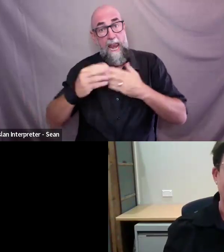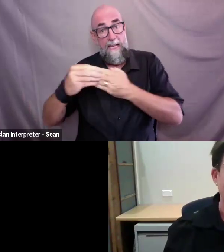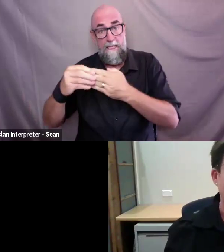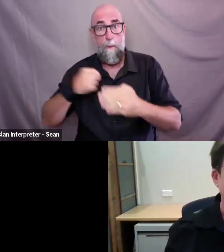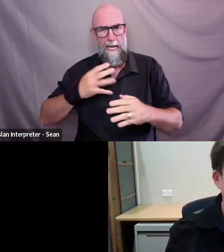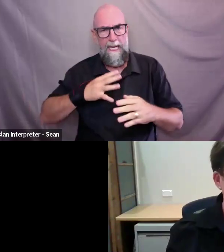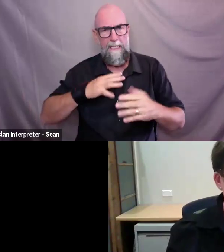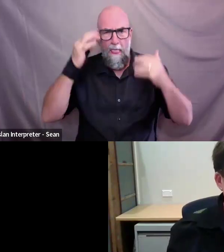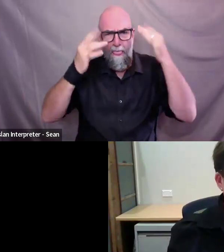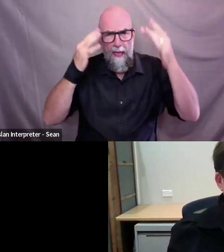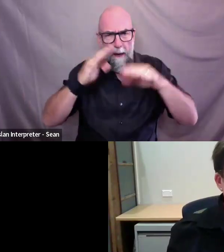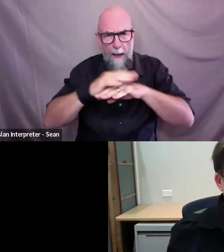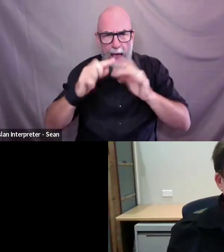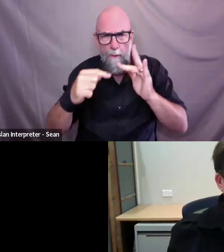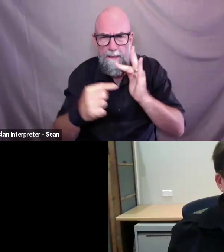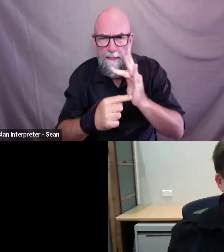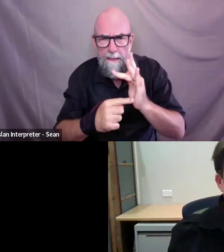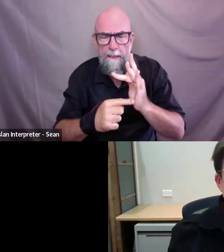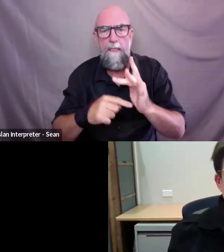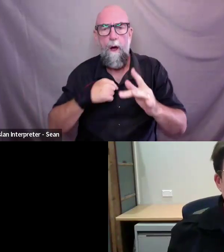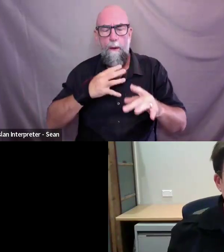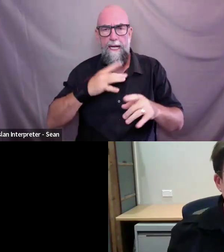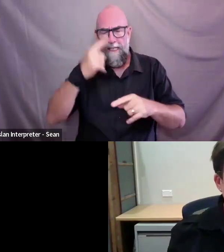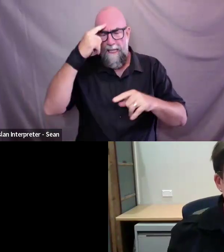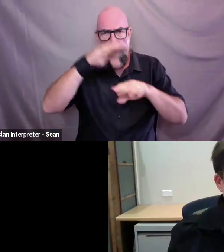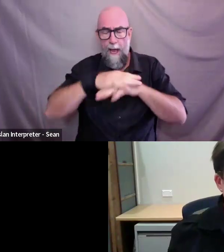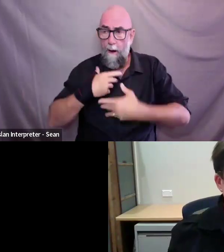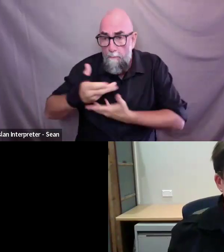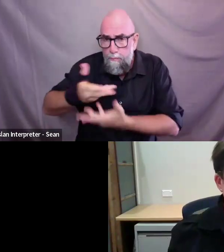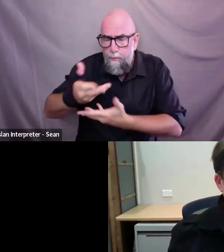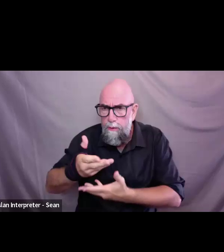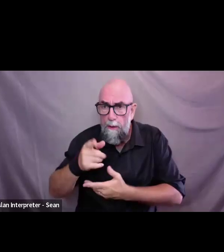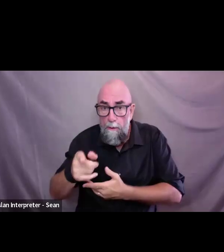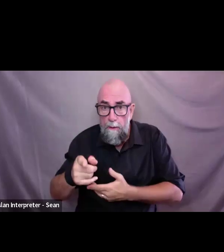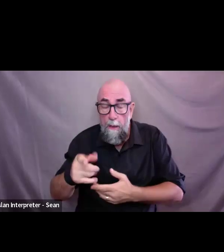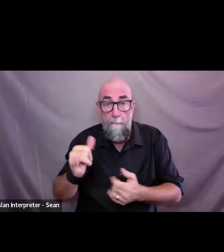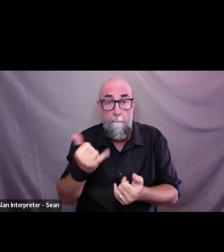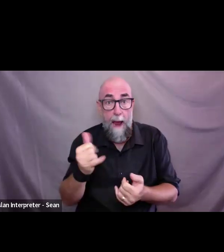or more full on conversation, do we lose them in the process? And how do we go through